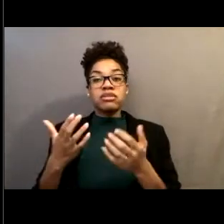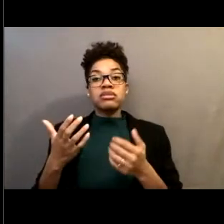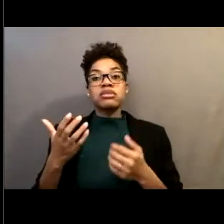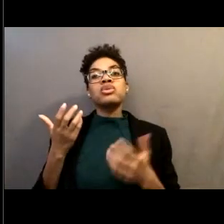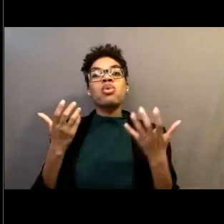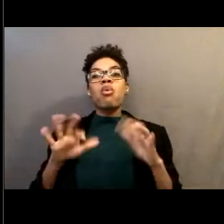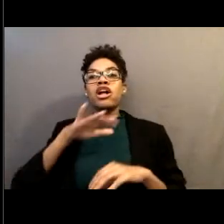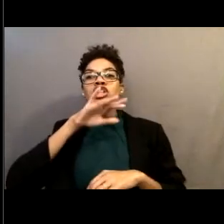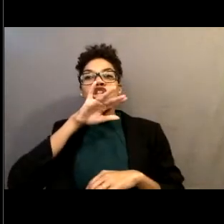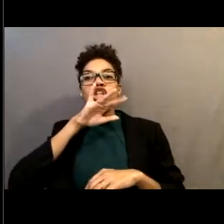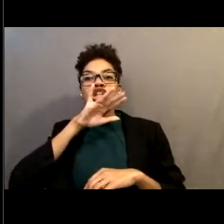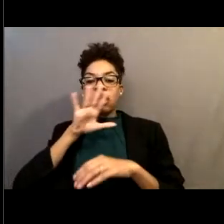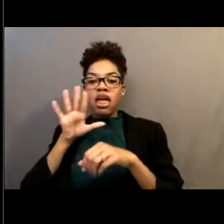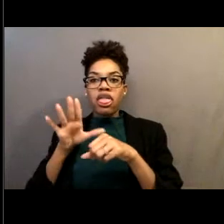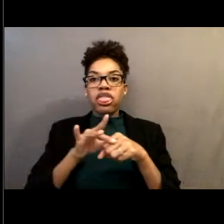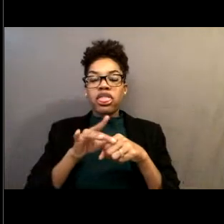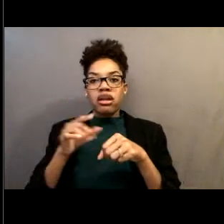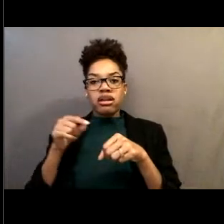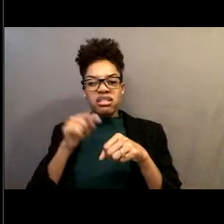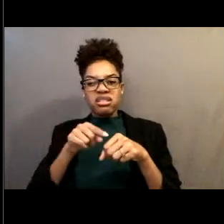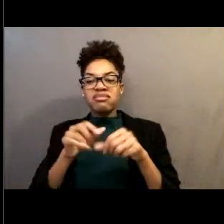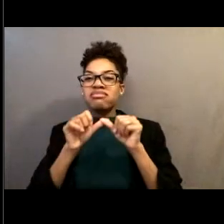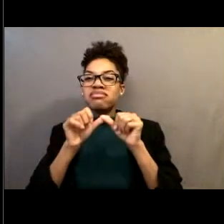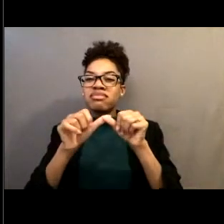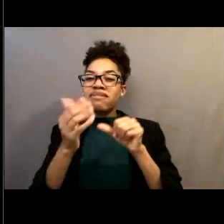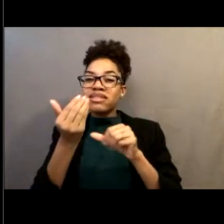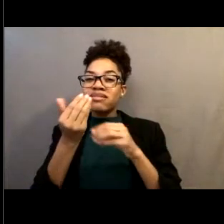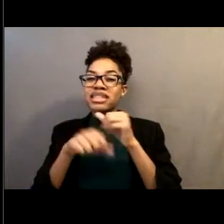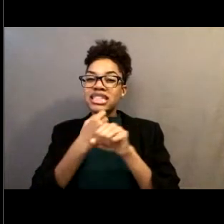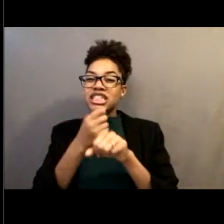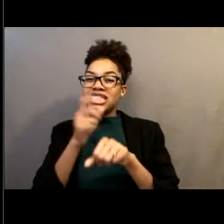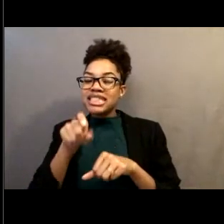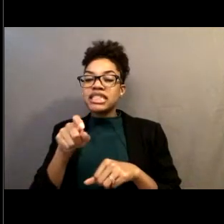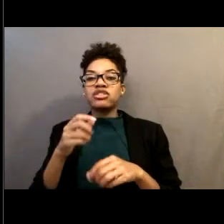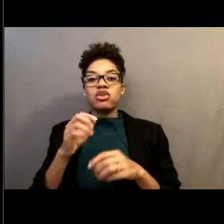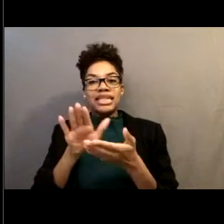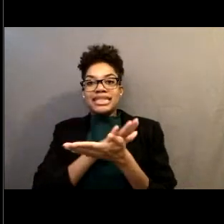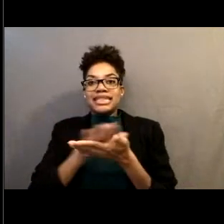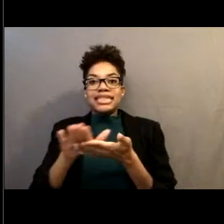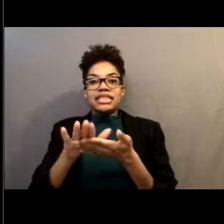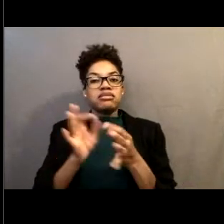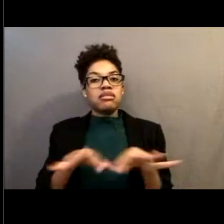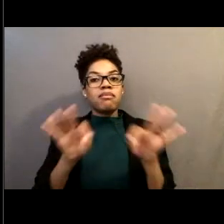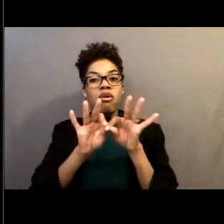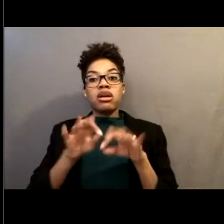because you want them to last for 15 years. And so that's why we keep ourselves ultra clean. And that's so critical.